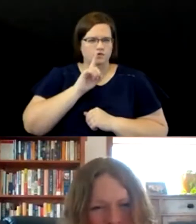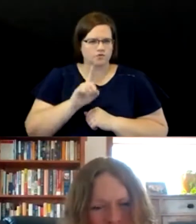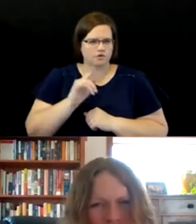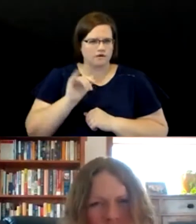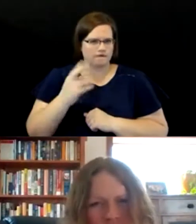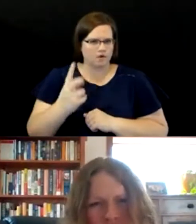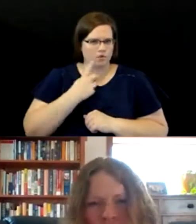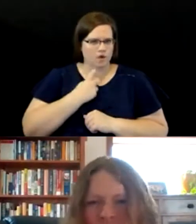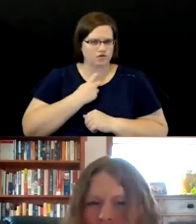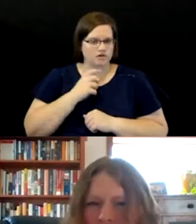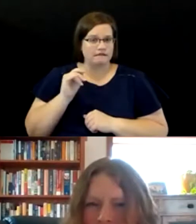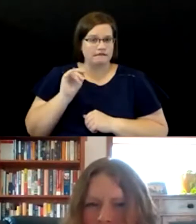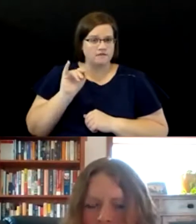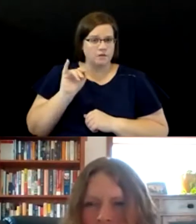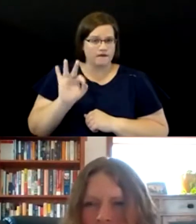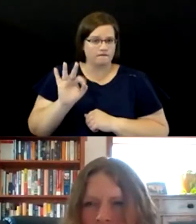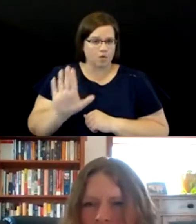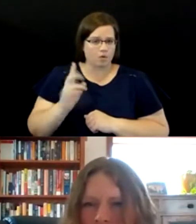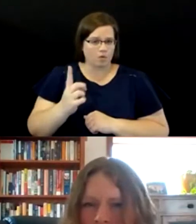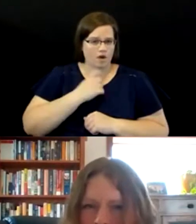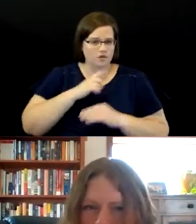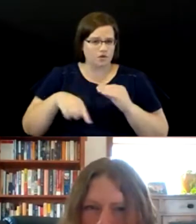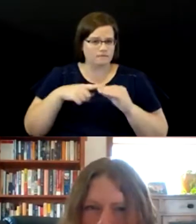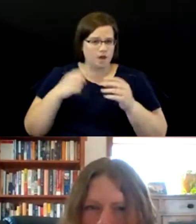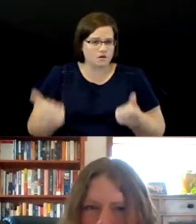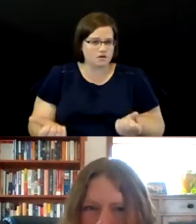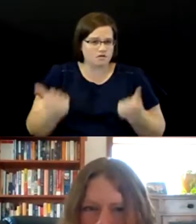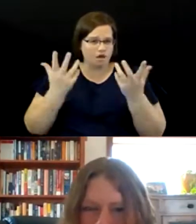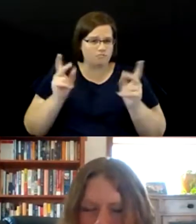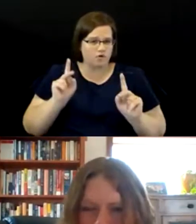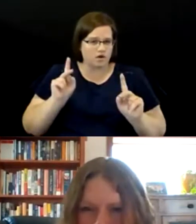was -- if your question was about the number of people that are receiving